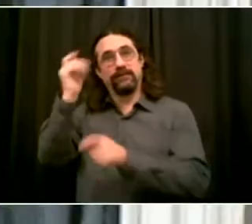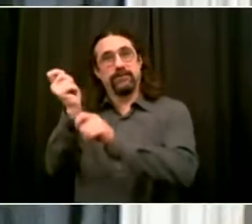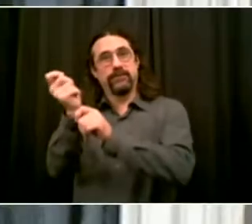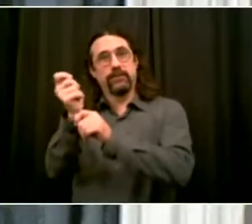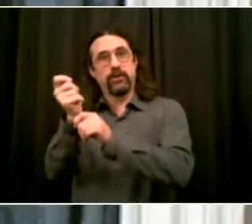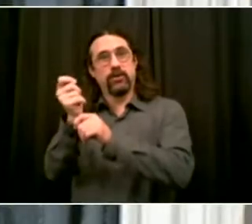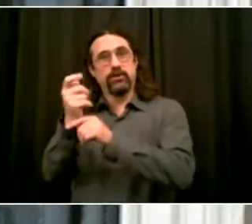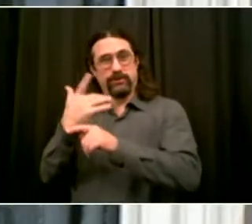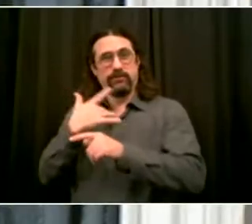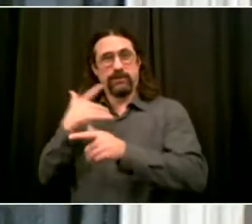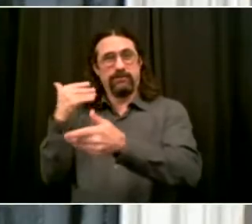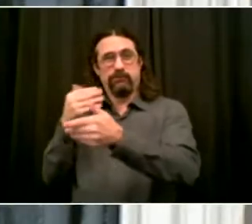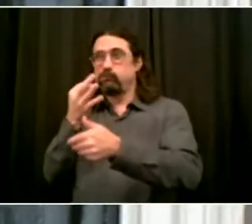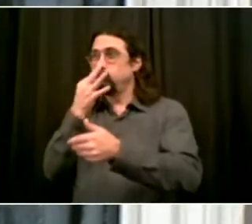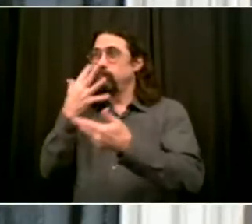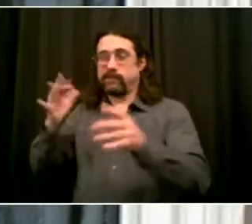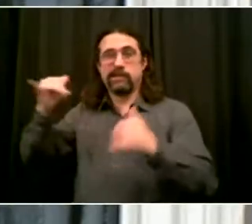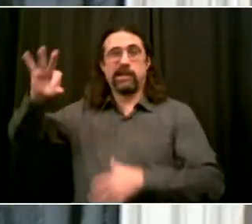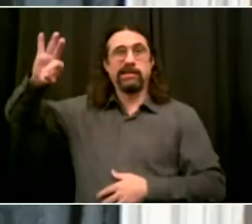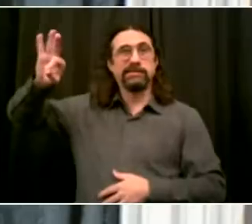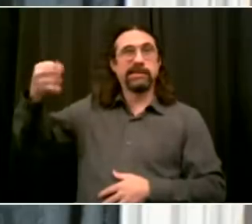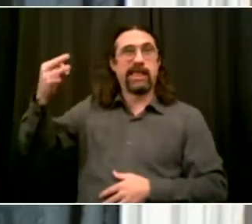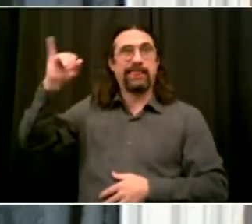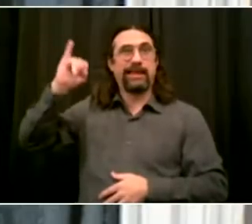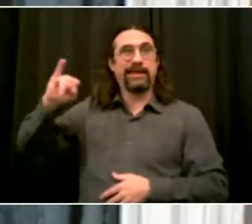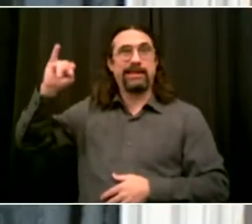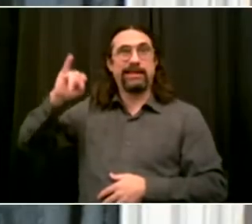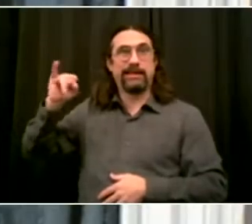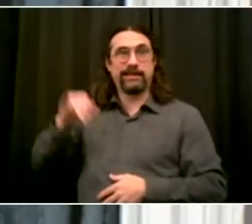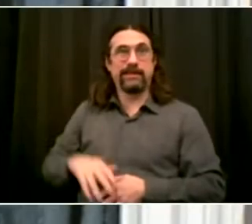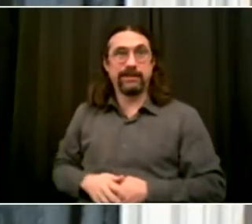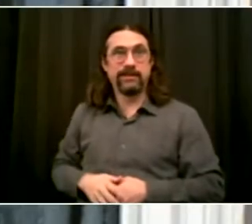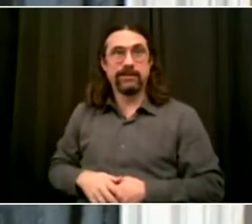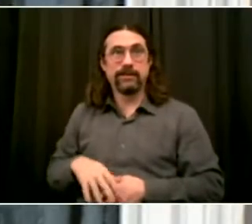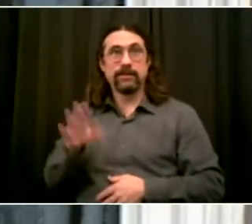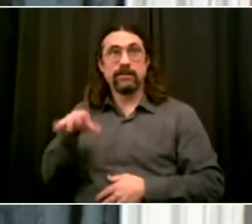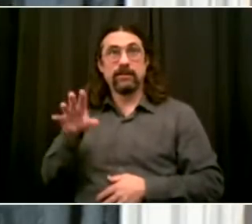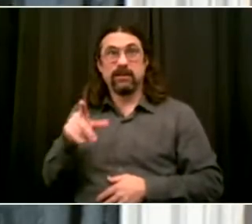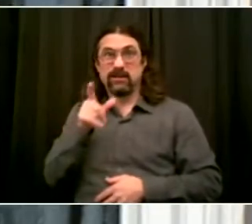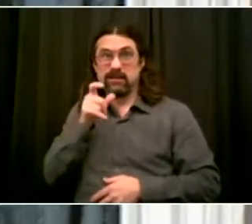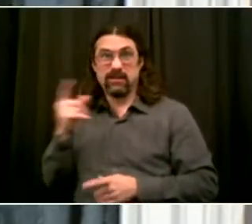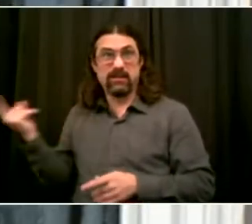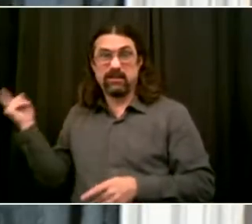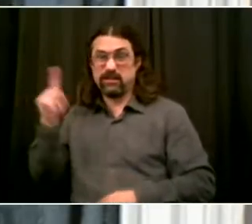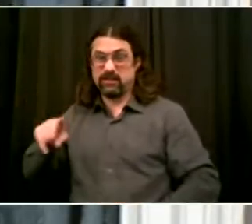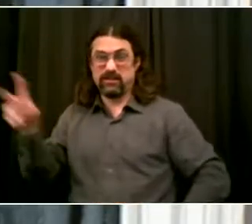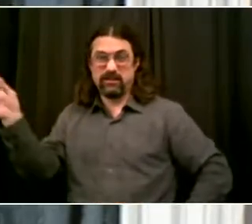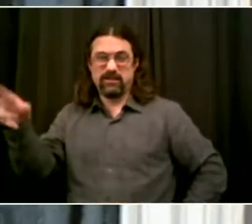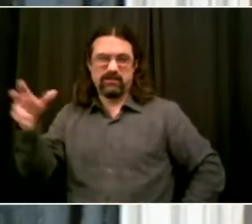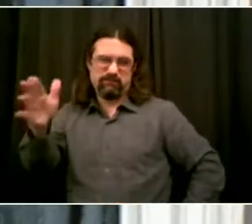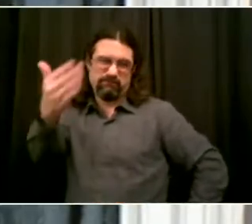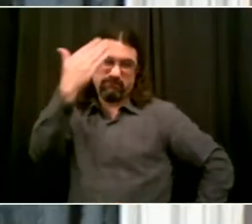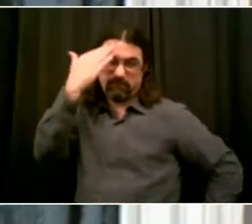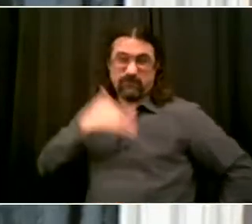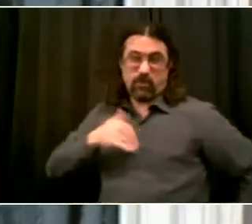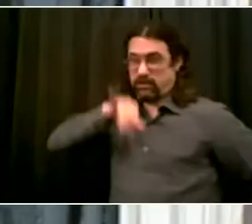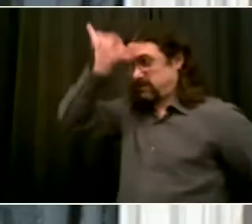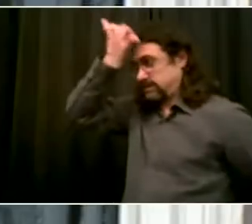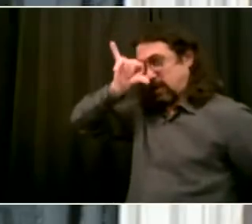2004 WWN E CACALKTA ABOUT LATER.